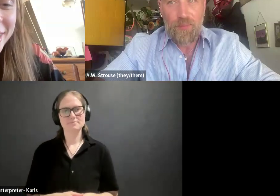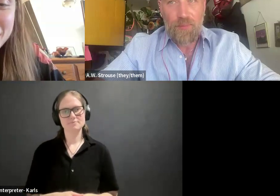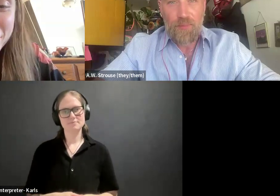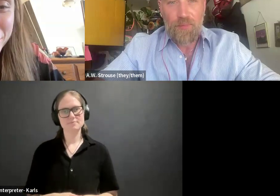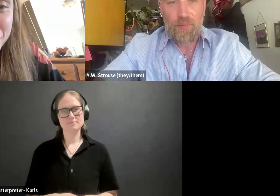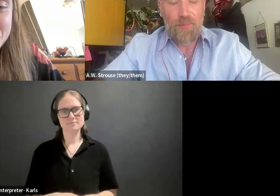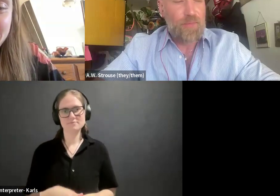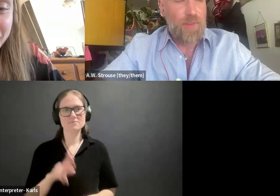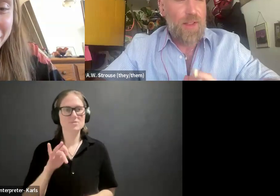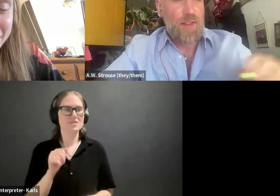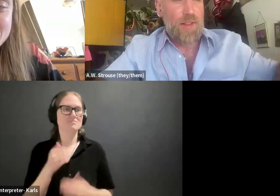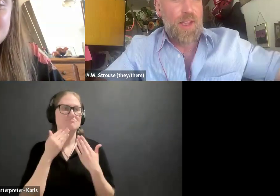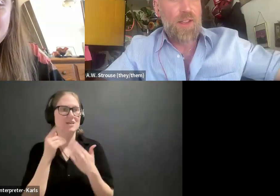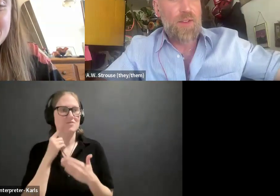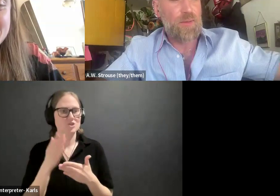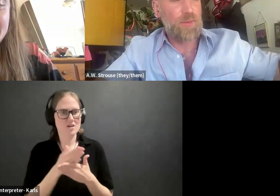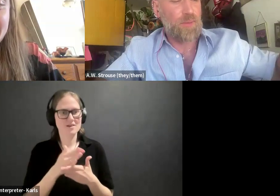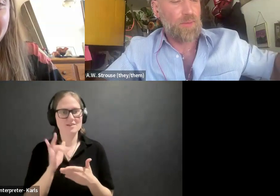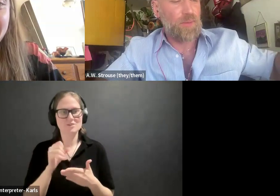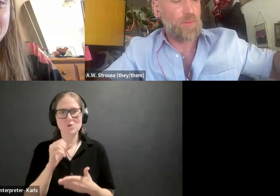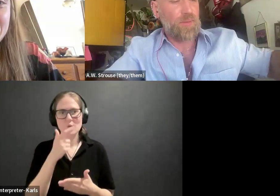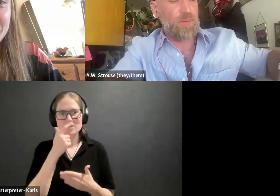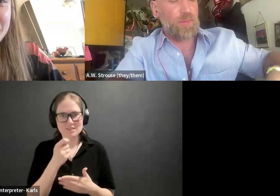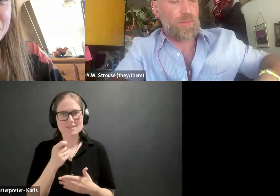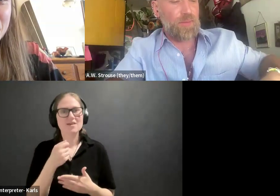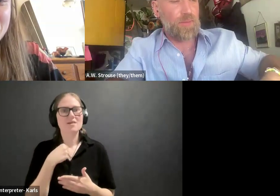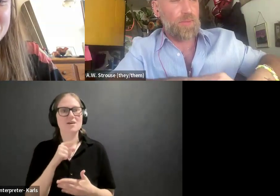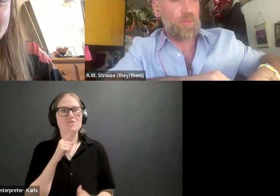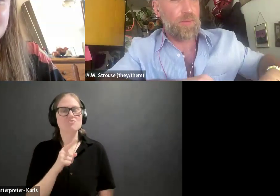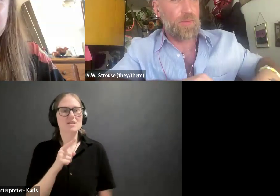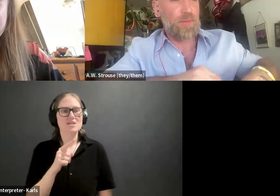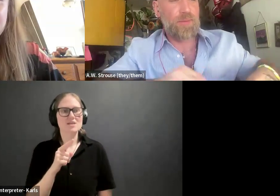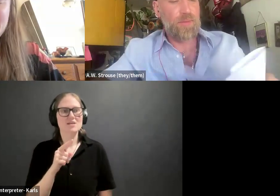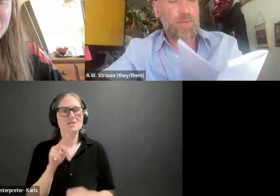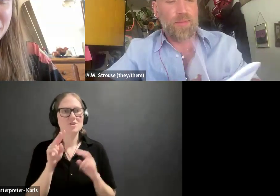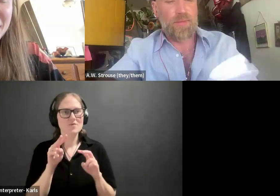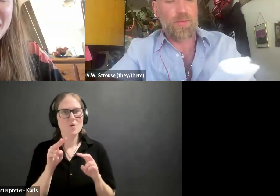Thank you for sharing. That is so interesting. I really look forward to hearing more about your work.